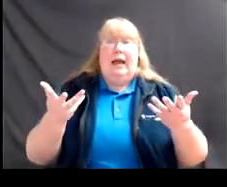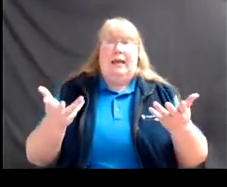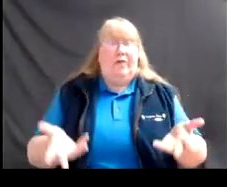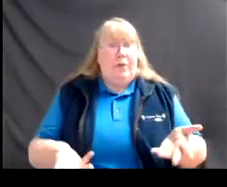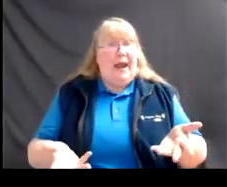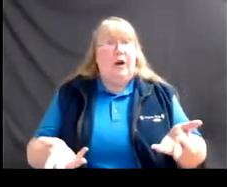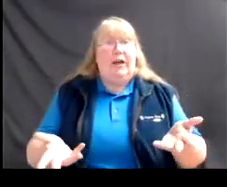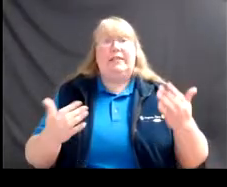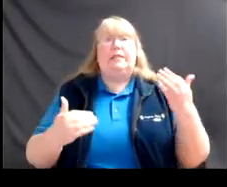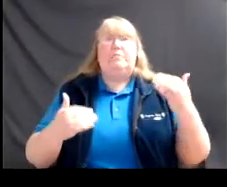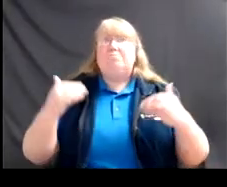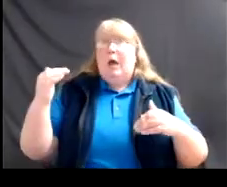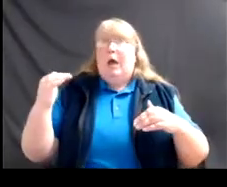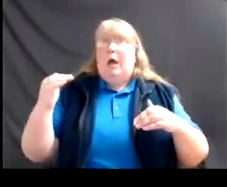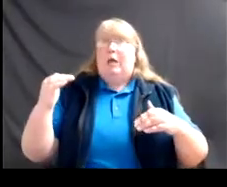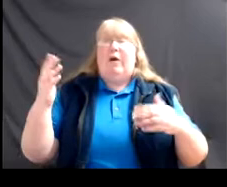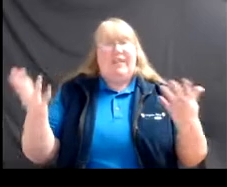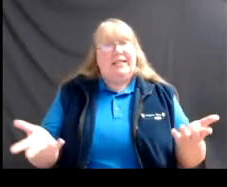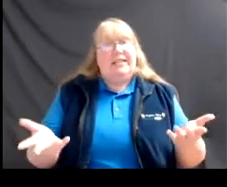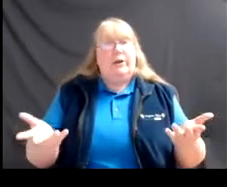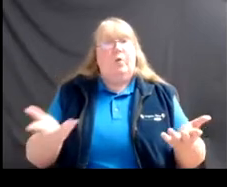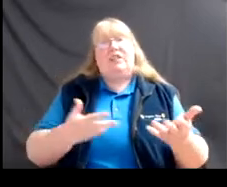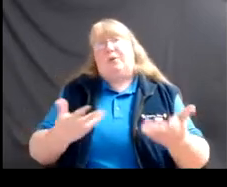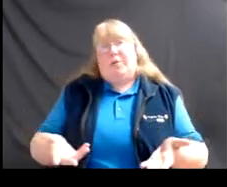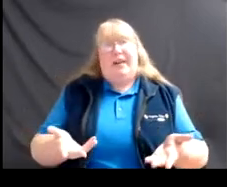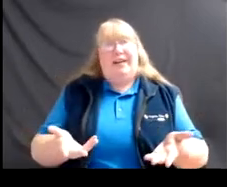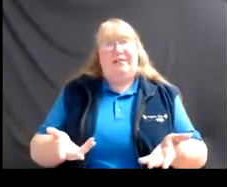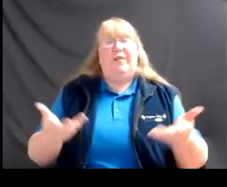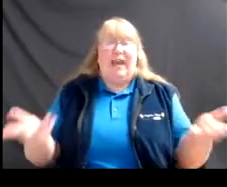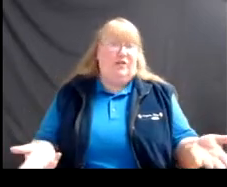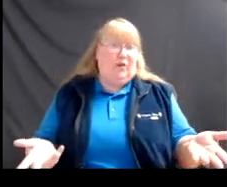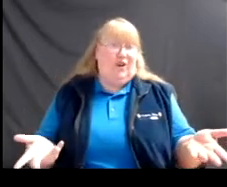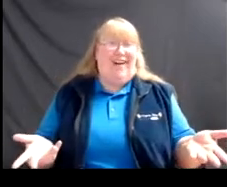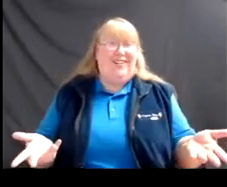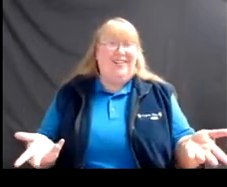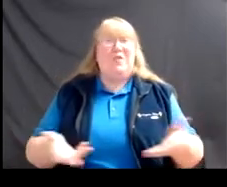Now for parents, you have to consider what's appropriate for the age of your child. You